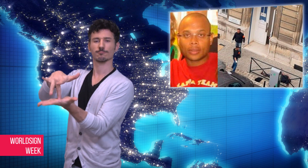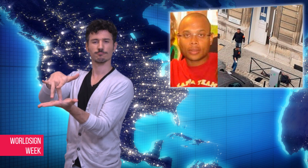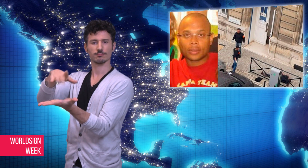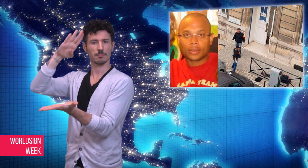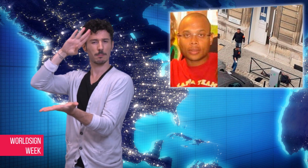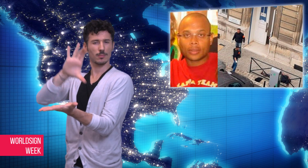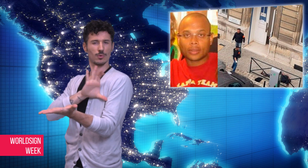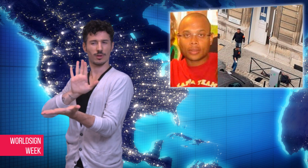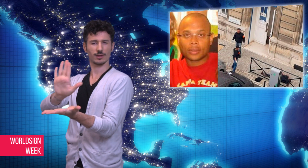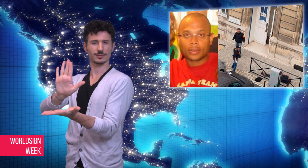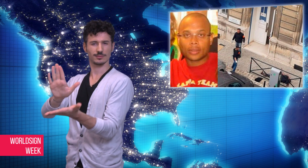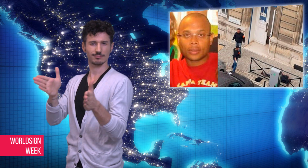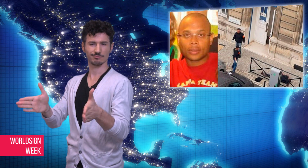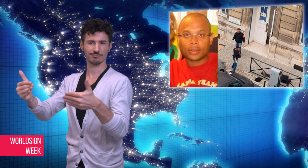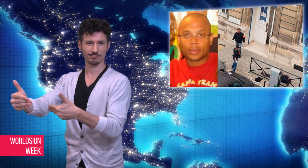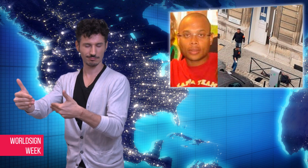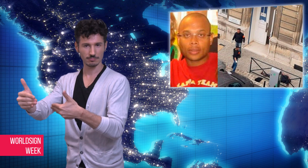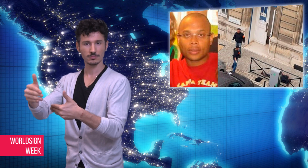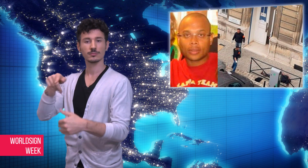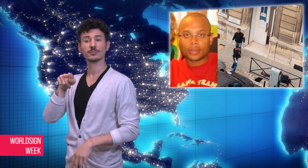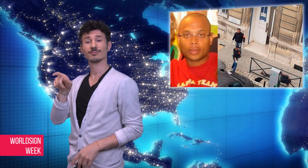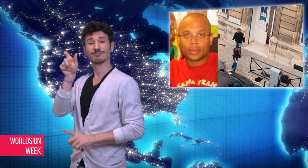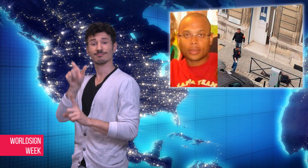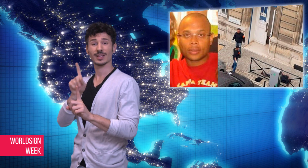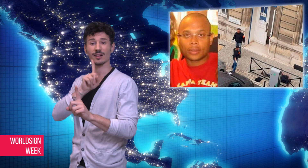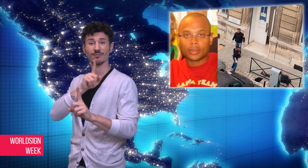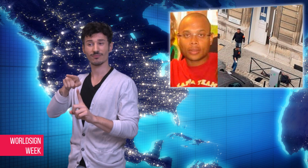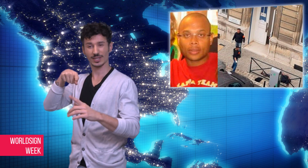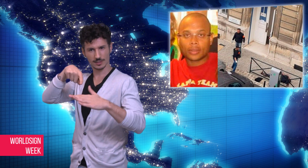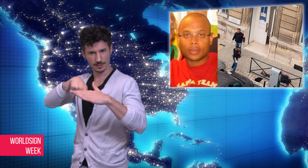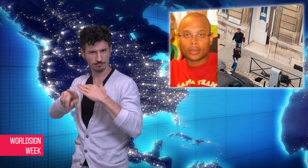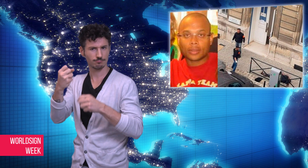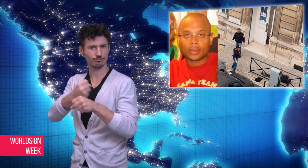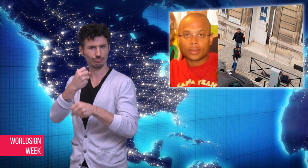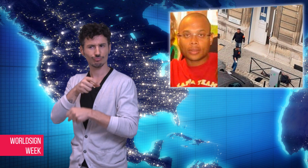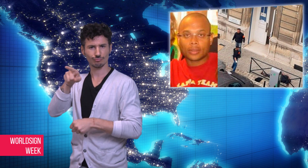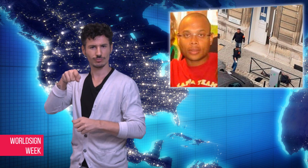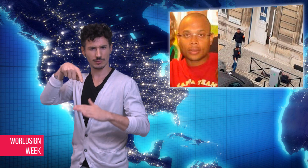It happened at the Paris police headquarters.